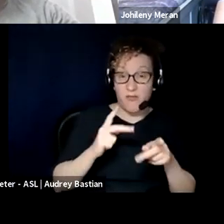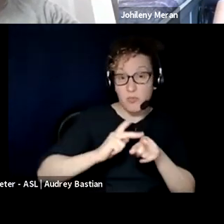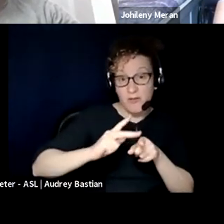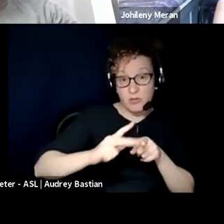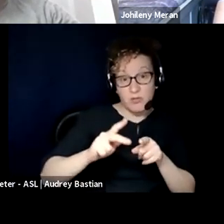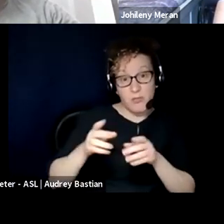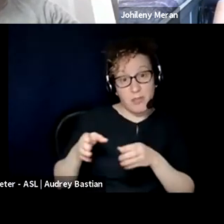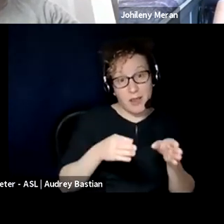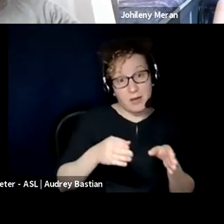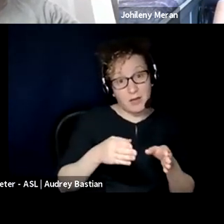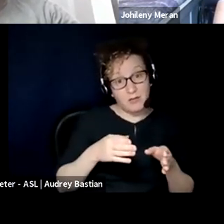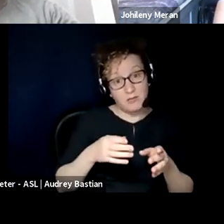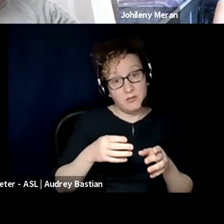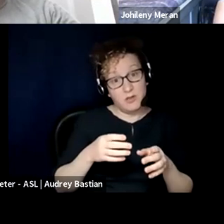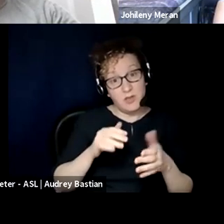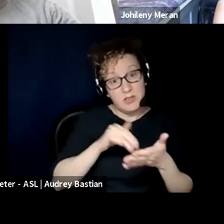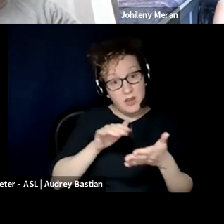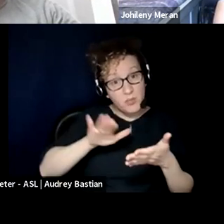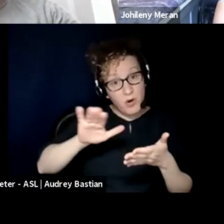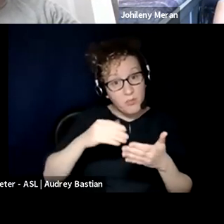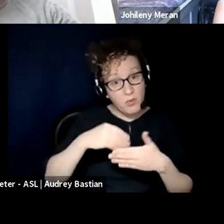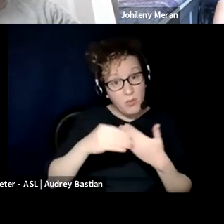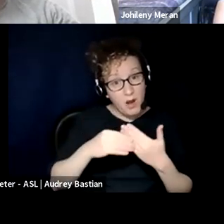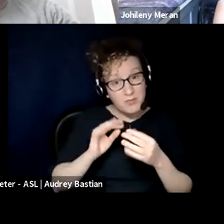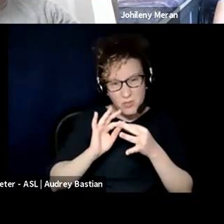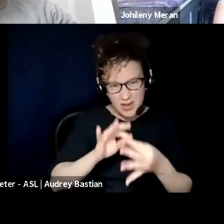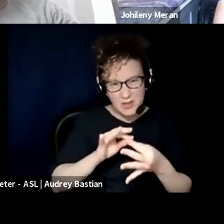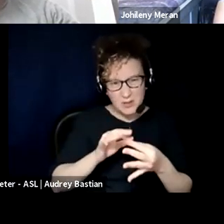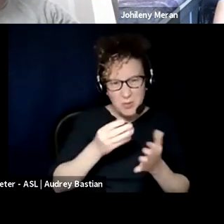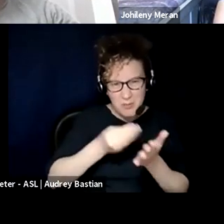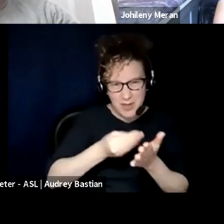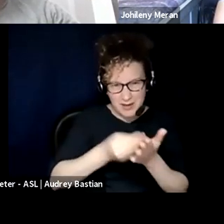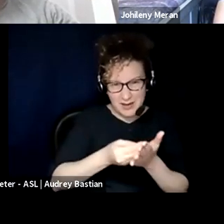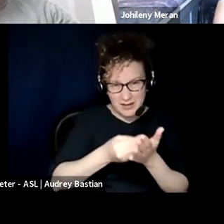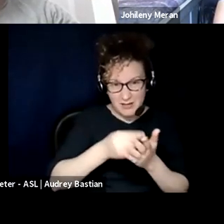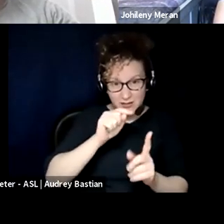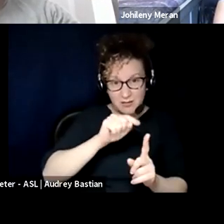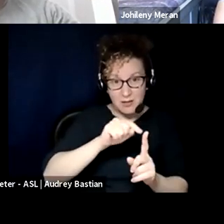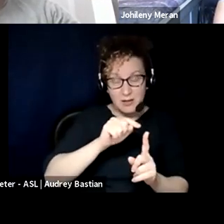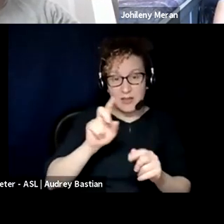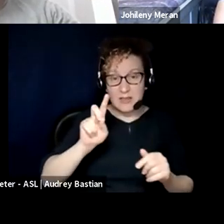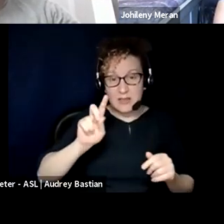around these study abroad programs as it relates to money matters and disability, if you could